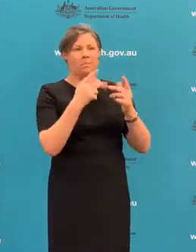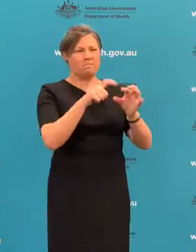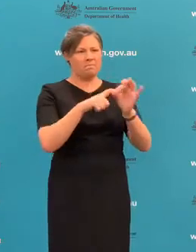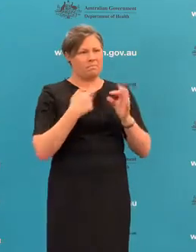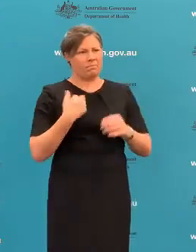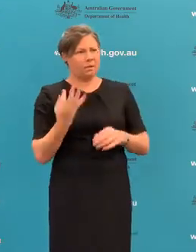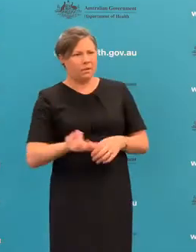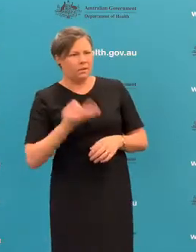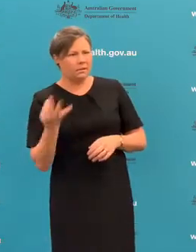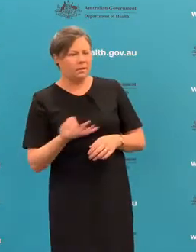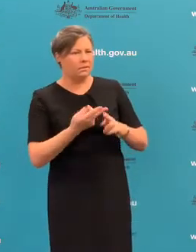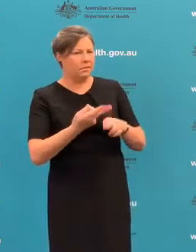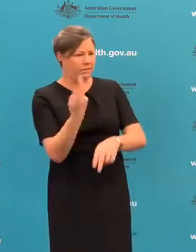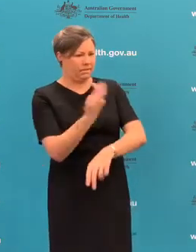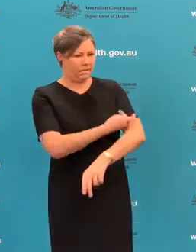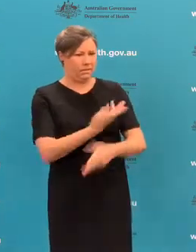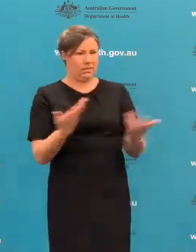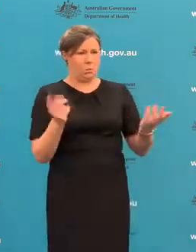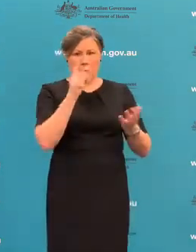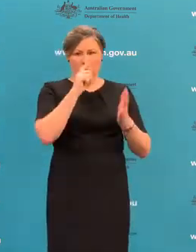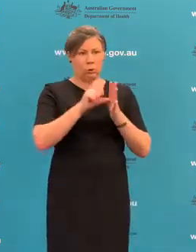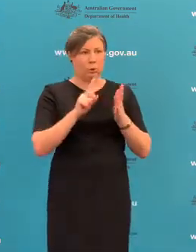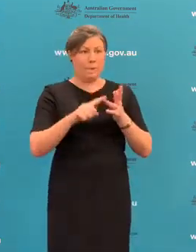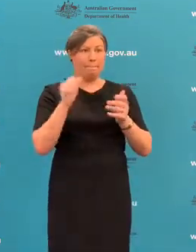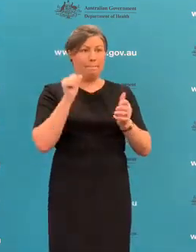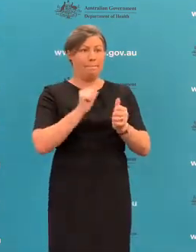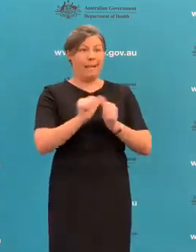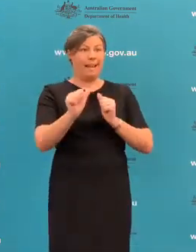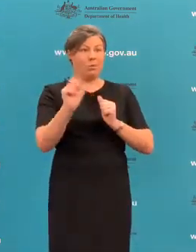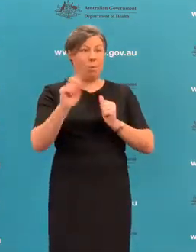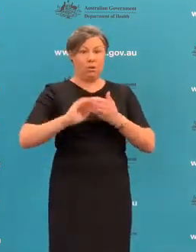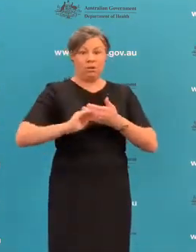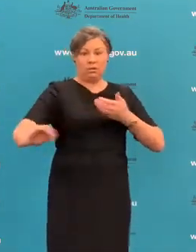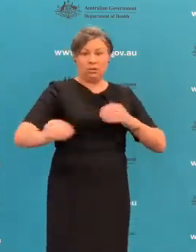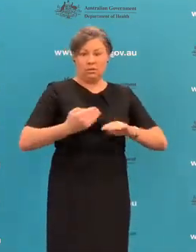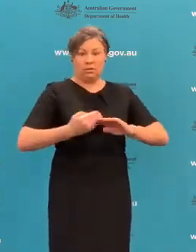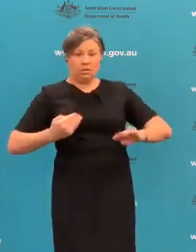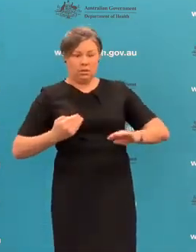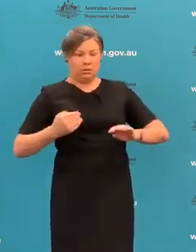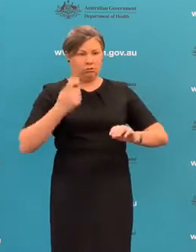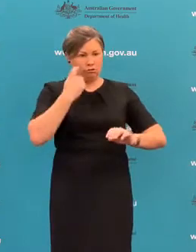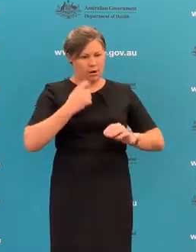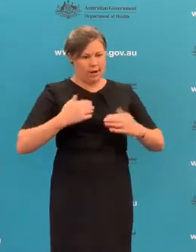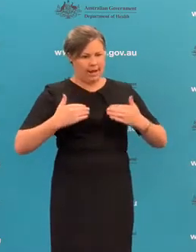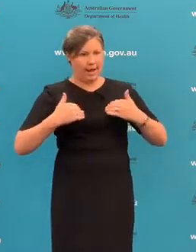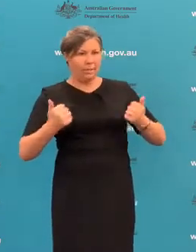what's the best people can do? Is it social distancing and if you're immune system as a GP?